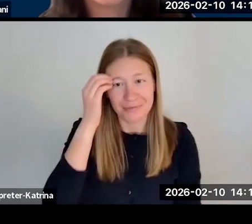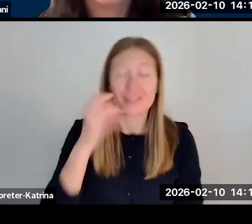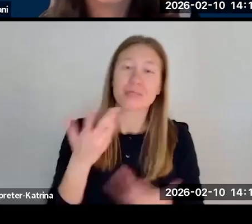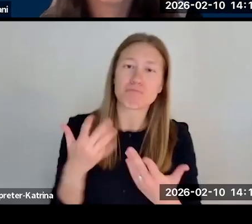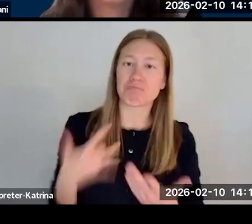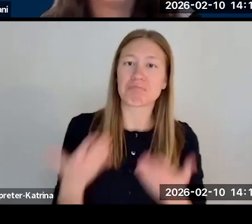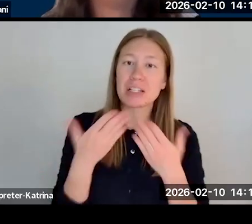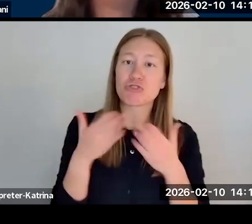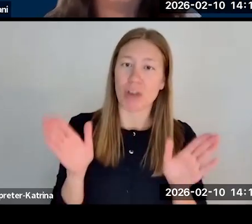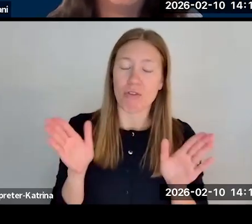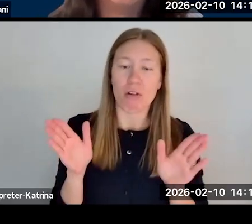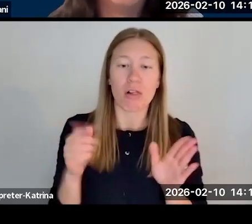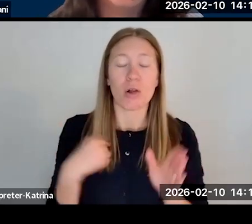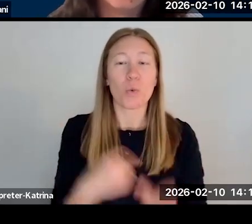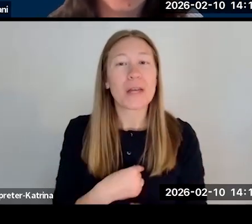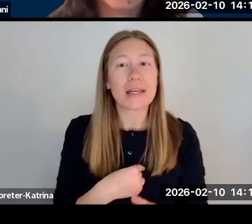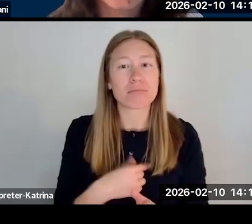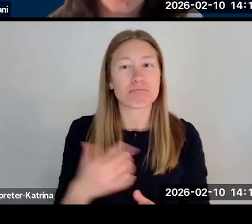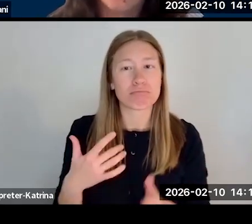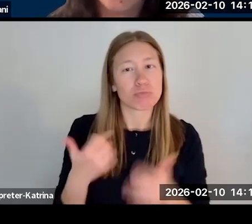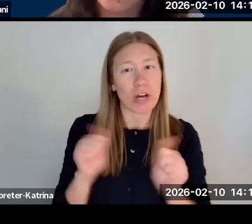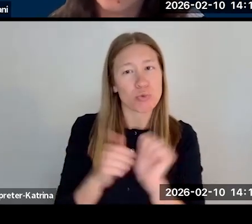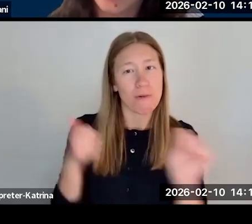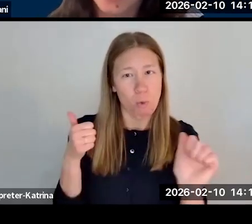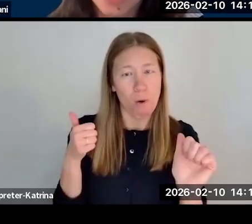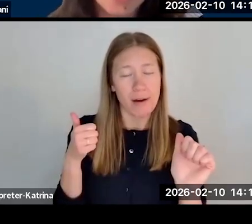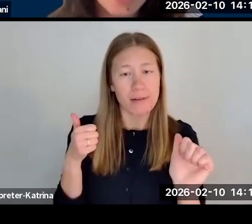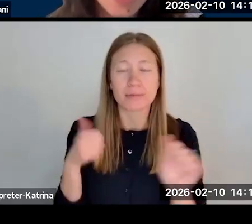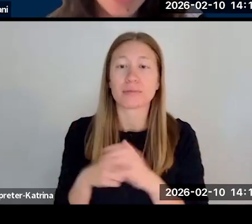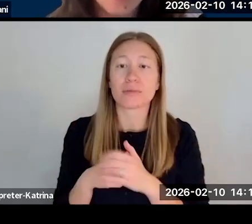We also wanna try and avoid putting text over images.